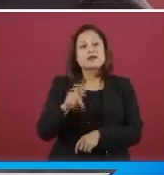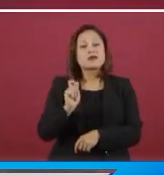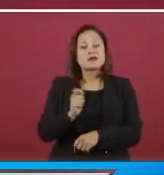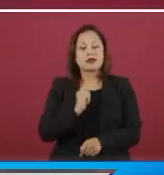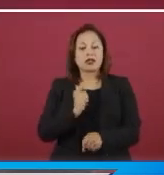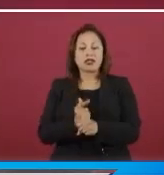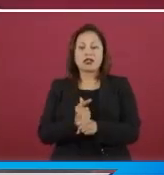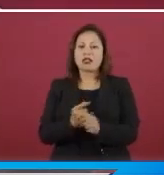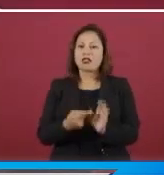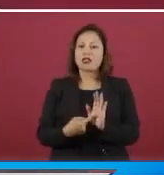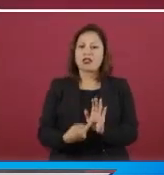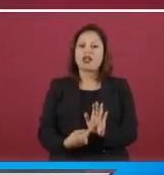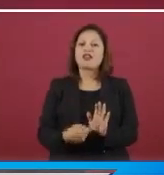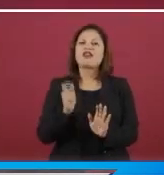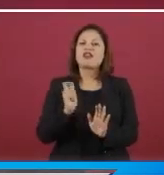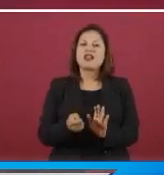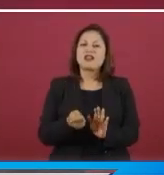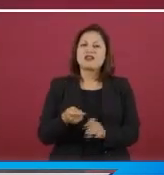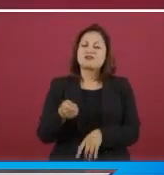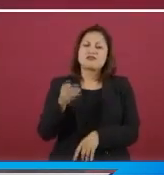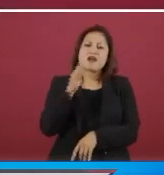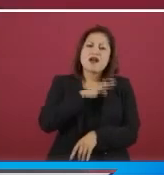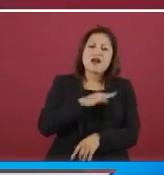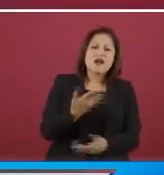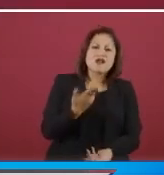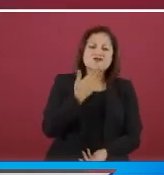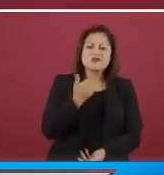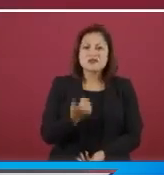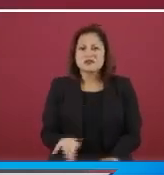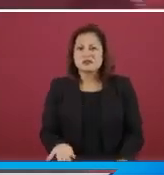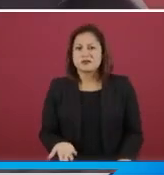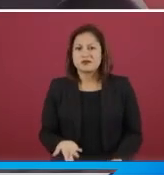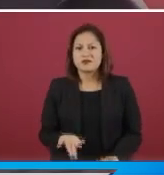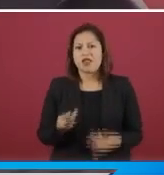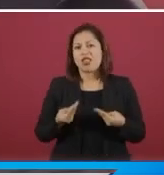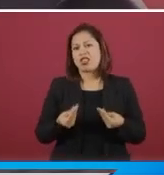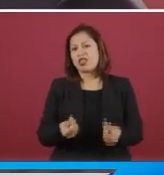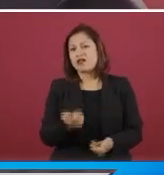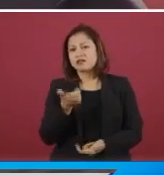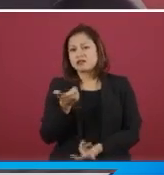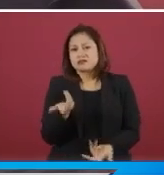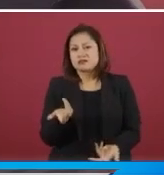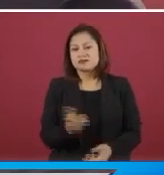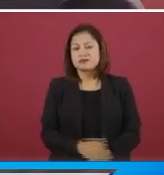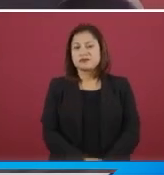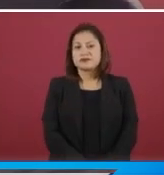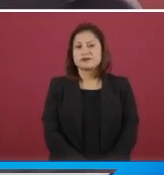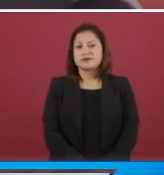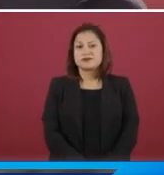guaranteeing the service of free Internet in 10,000 integrating centers, hospitals, public squares, etc